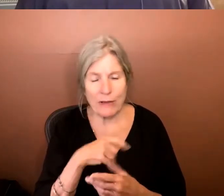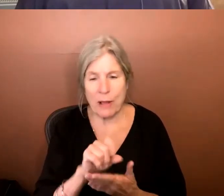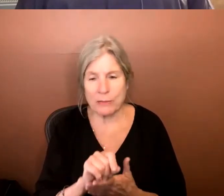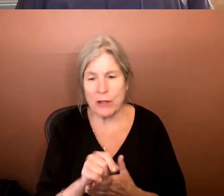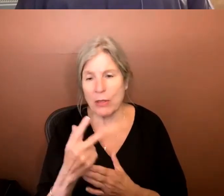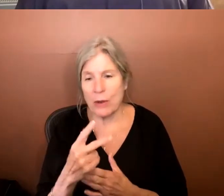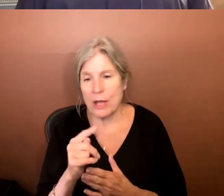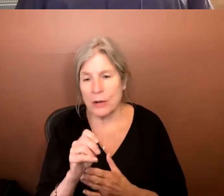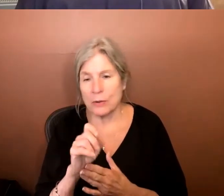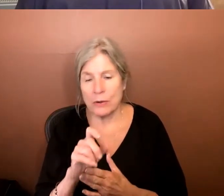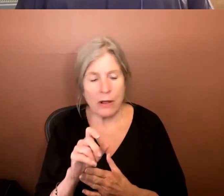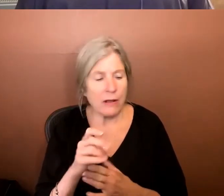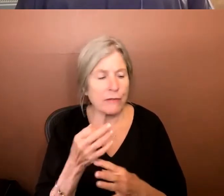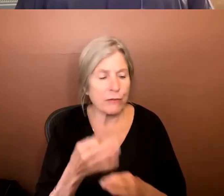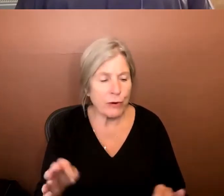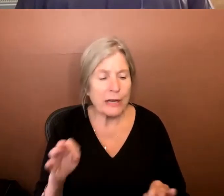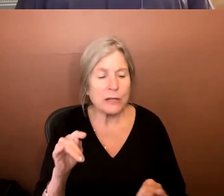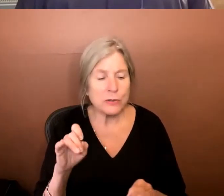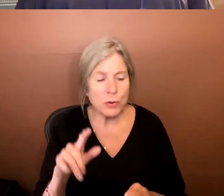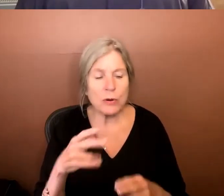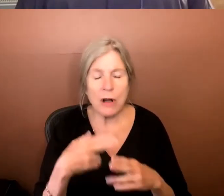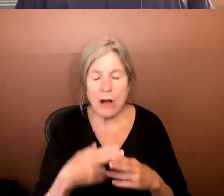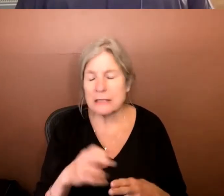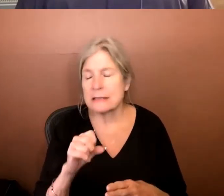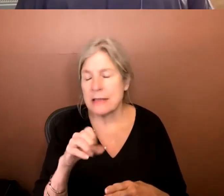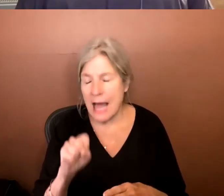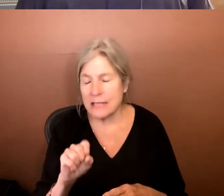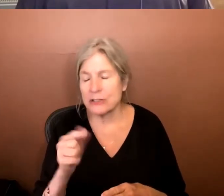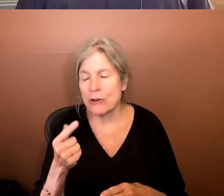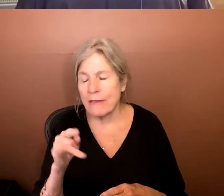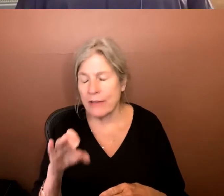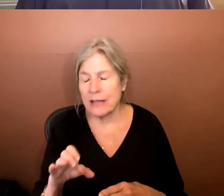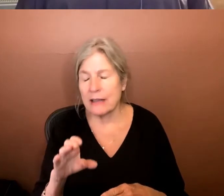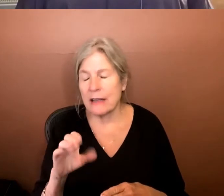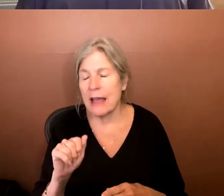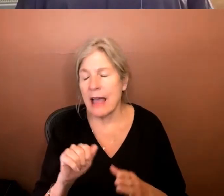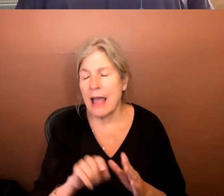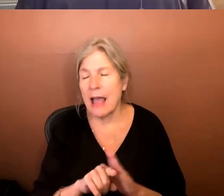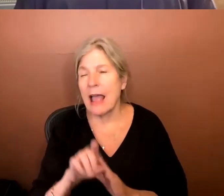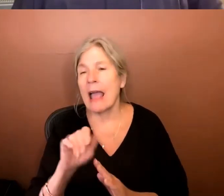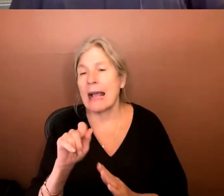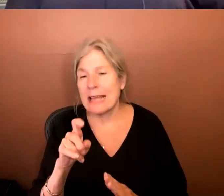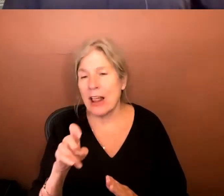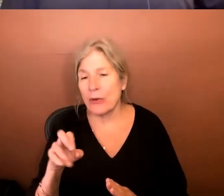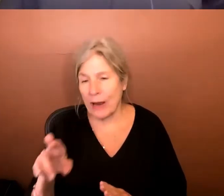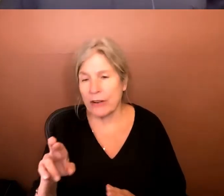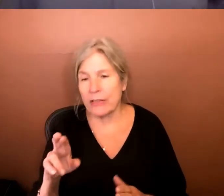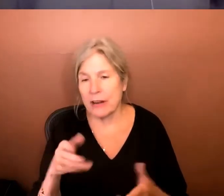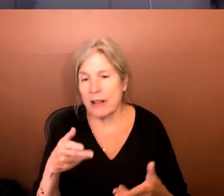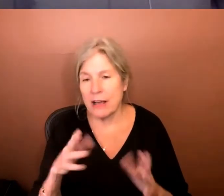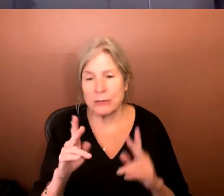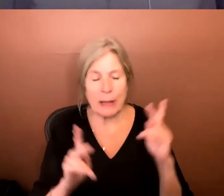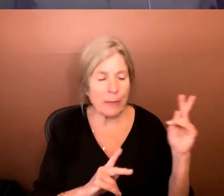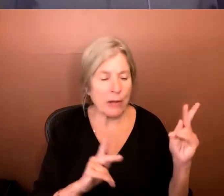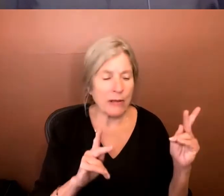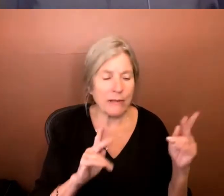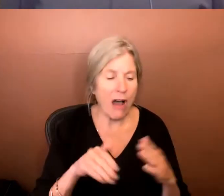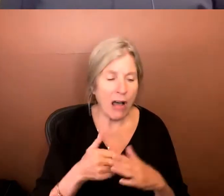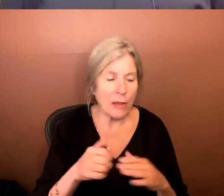called SAS graphics accelerator which enables people of all abilities to view data